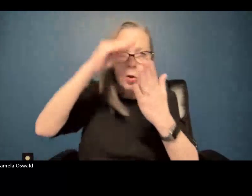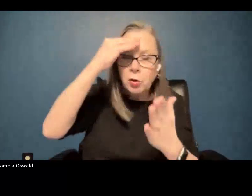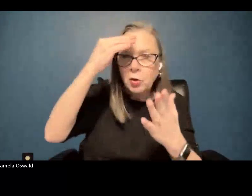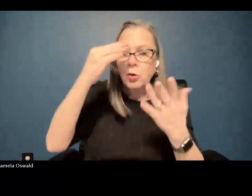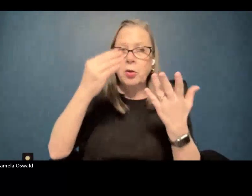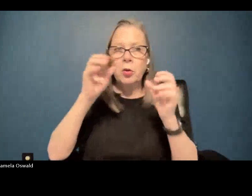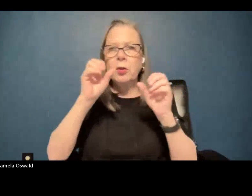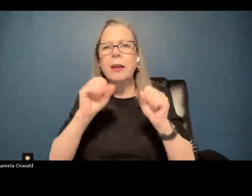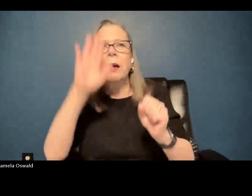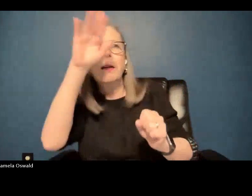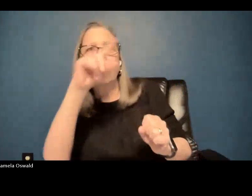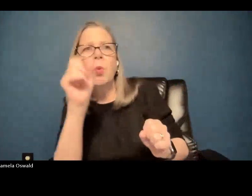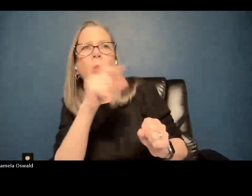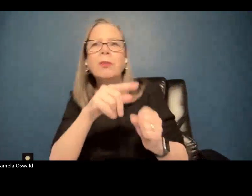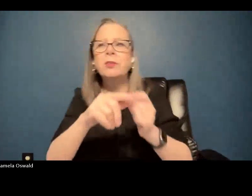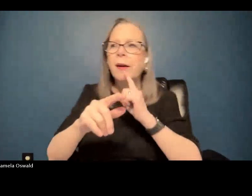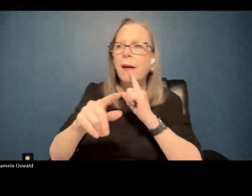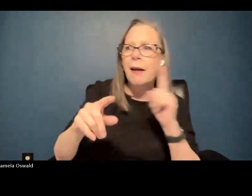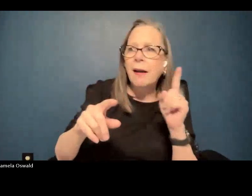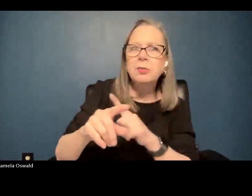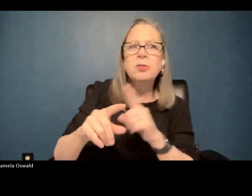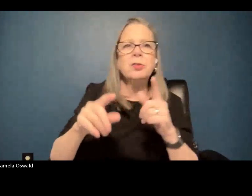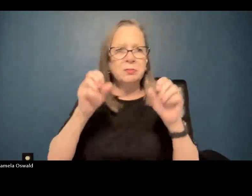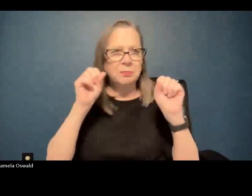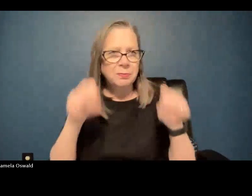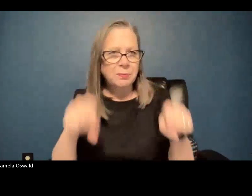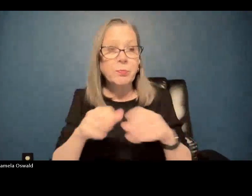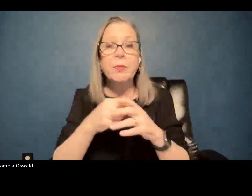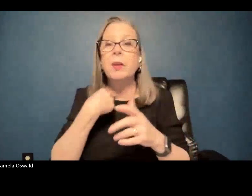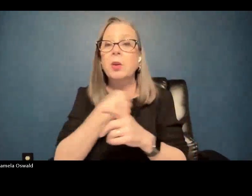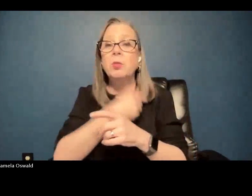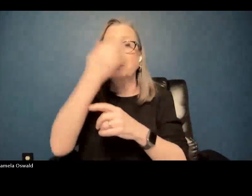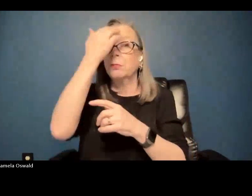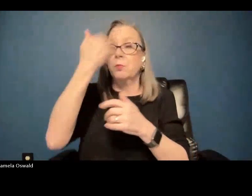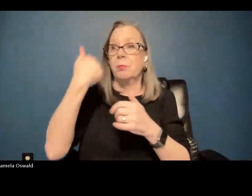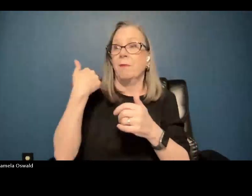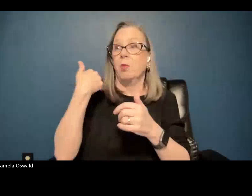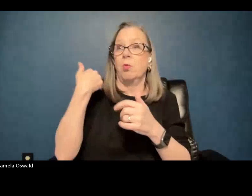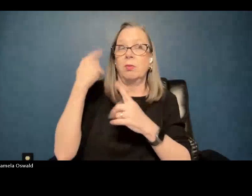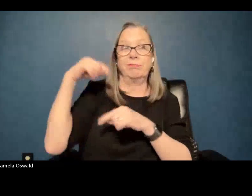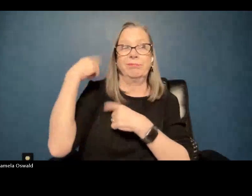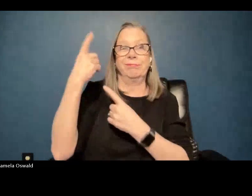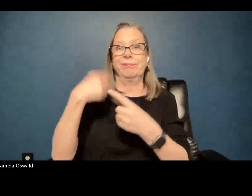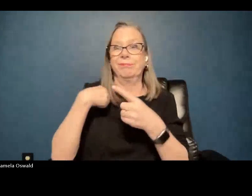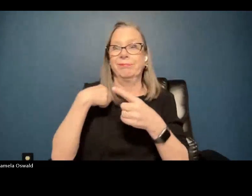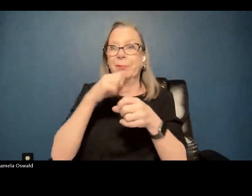So we, we knew that initially we were working in silos from each other, especially when it came to the direct care workforce.